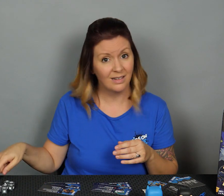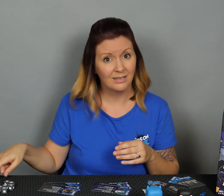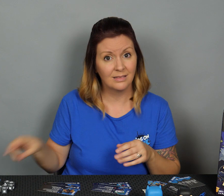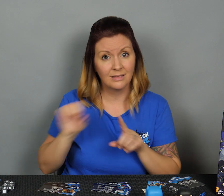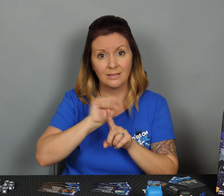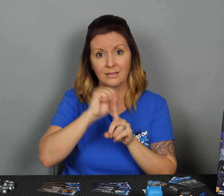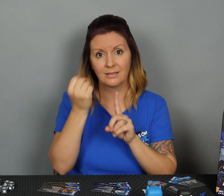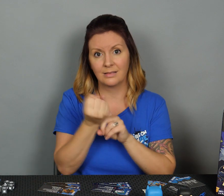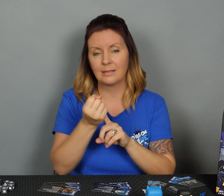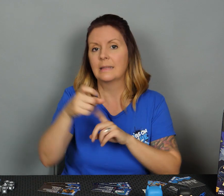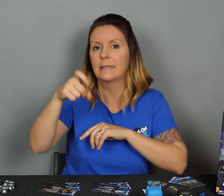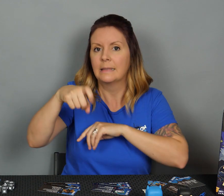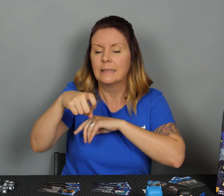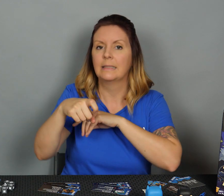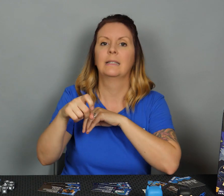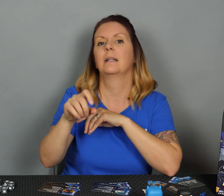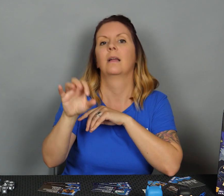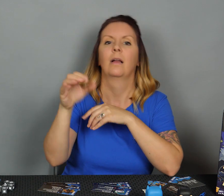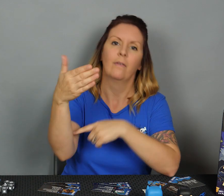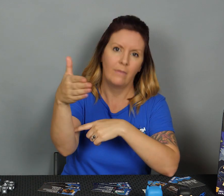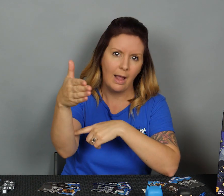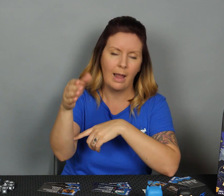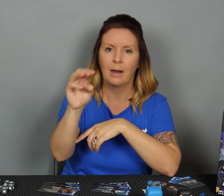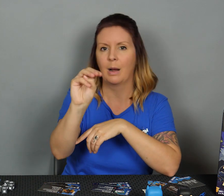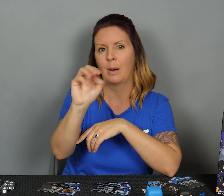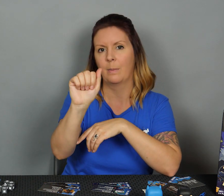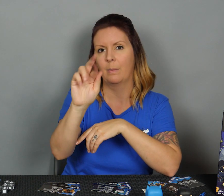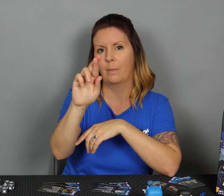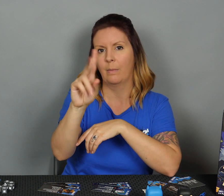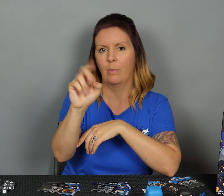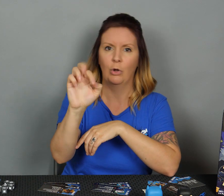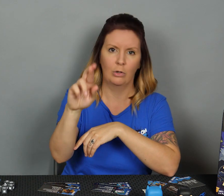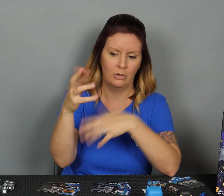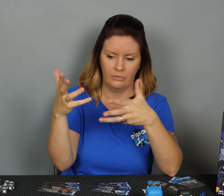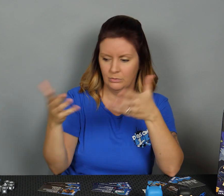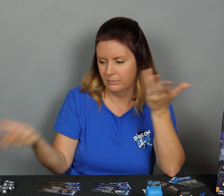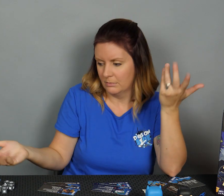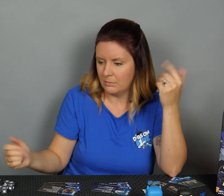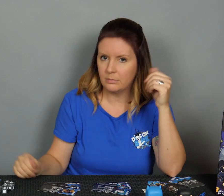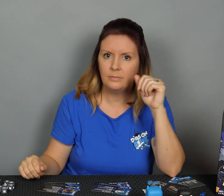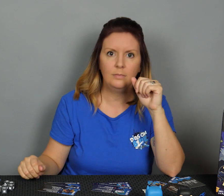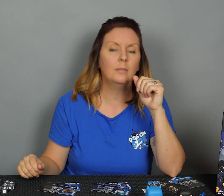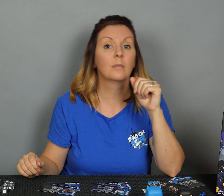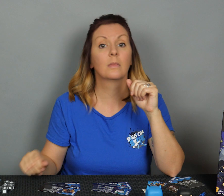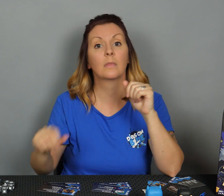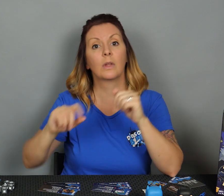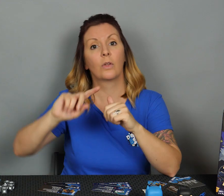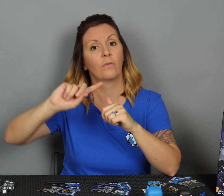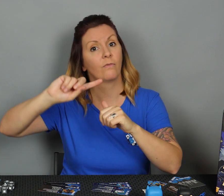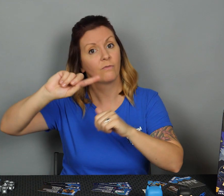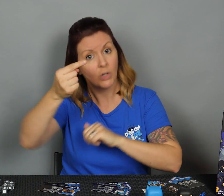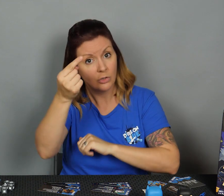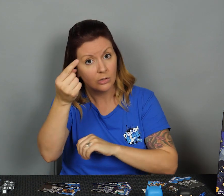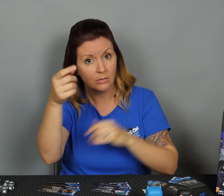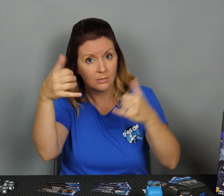For this one, it’s just flag markers.